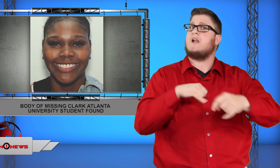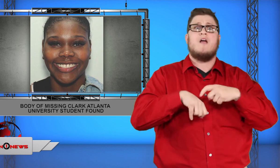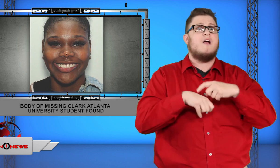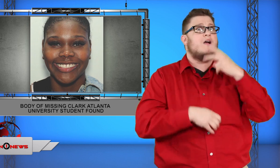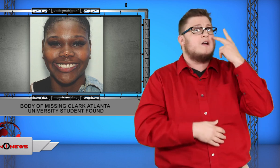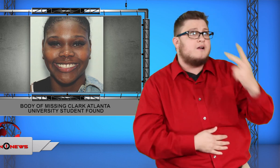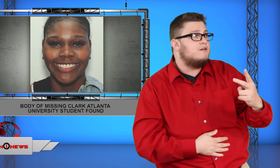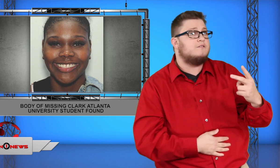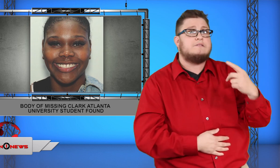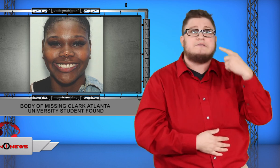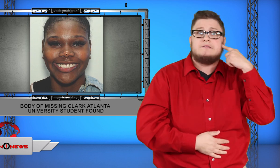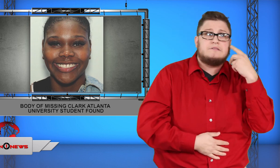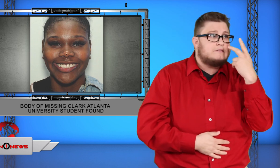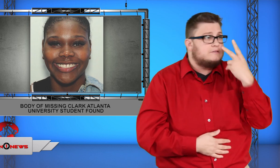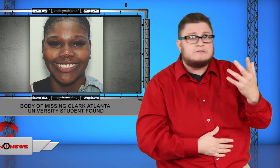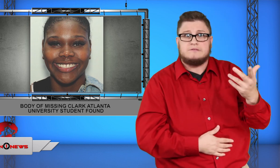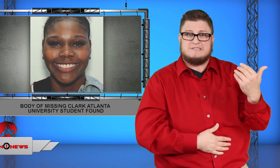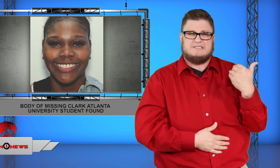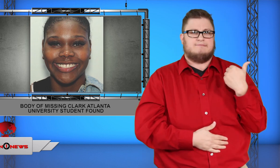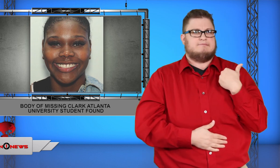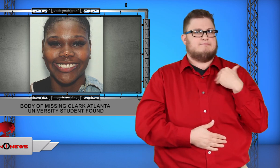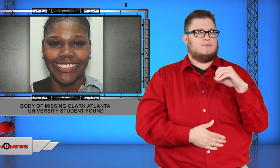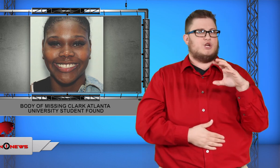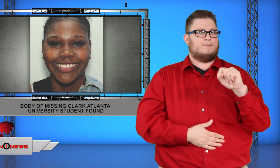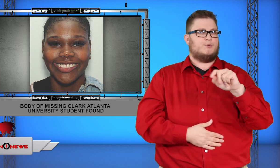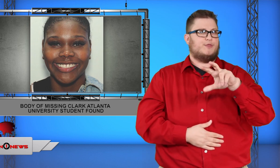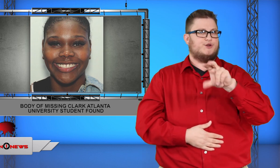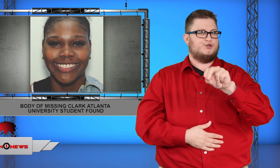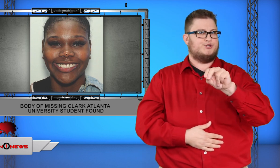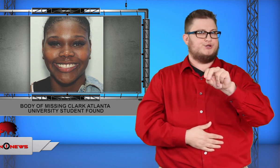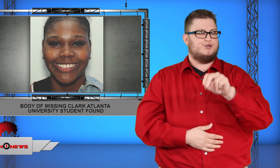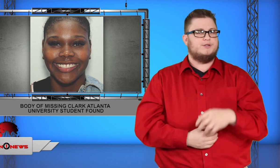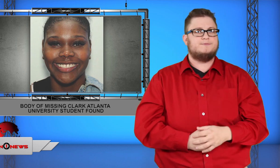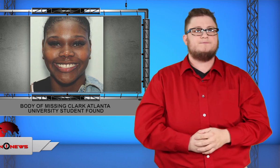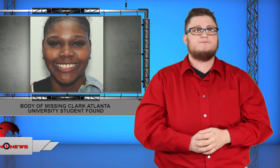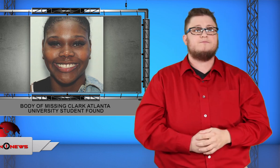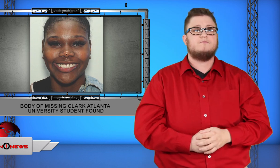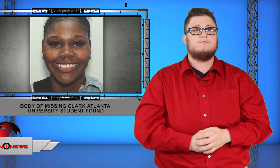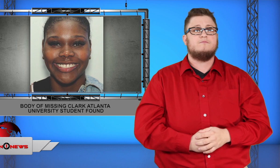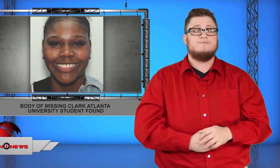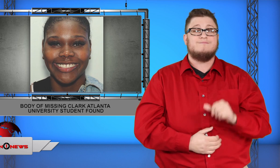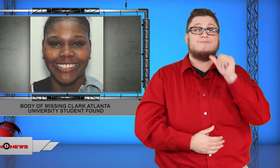The last time Crawford was heard from was October 30.